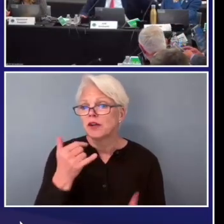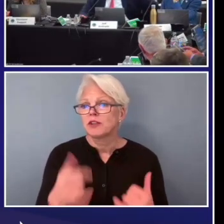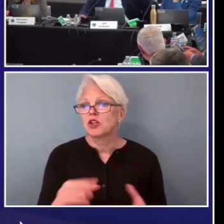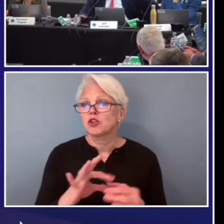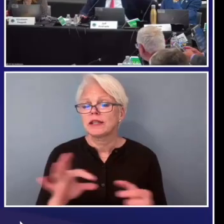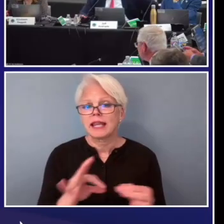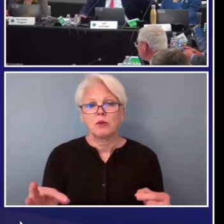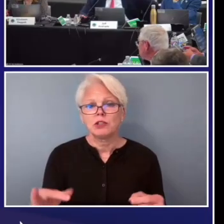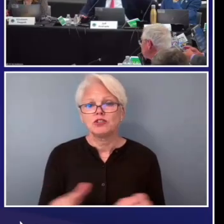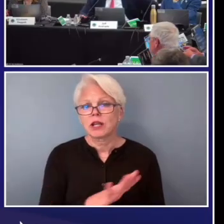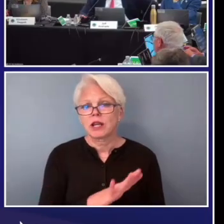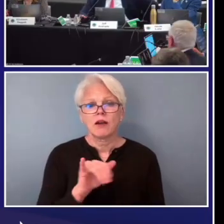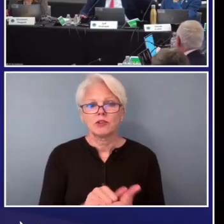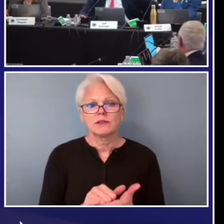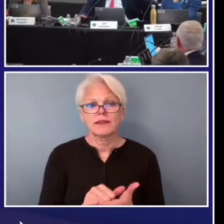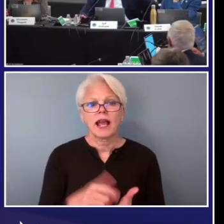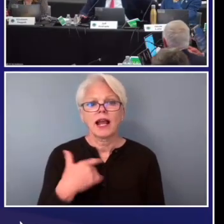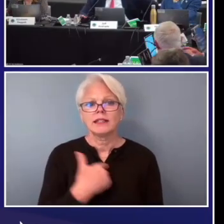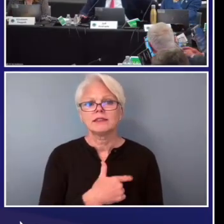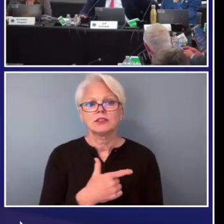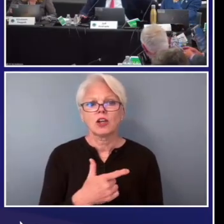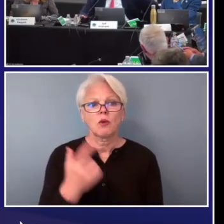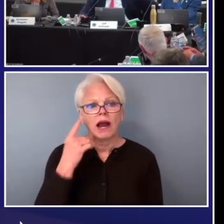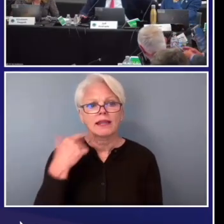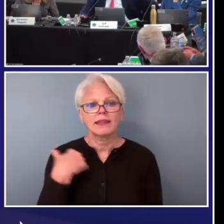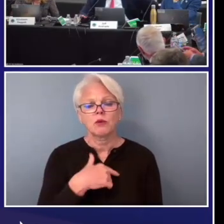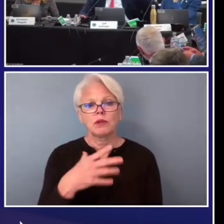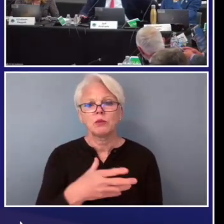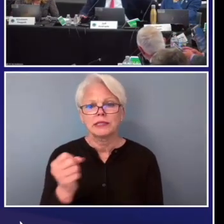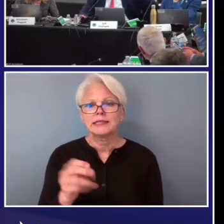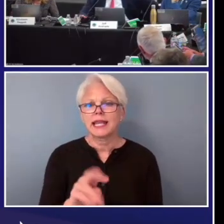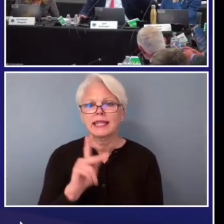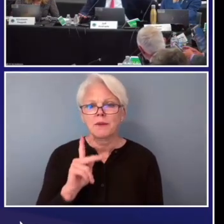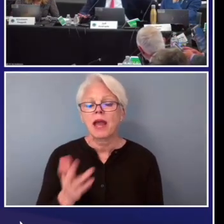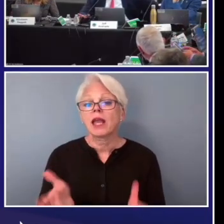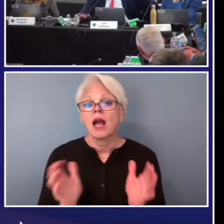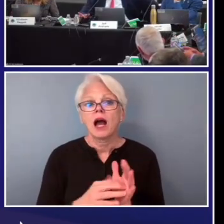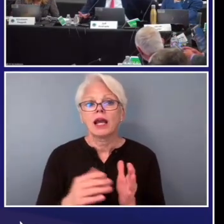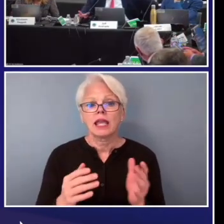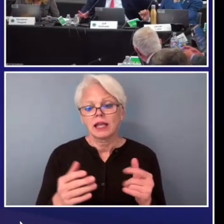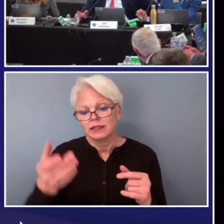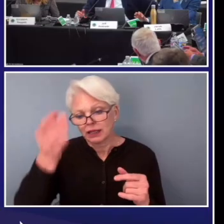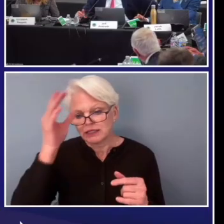So that, so that we would, I think we would take that back. And again, conceptually, it's, you know,